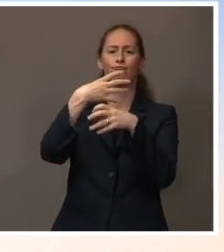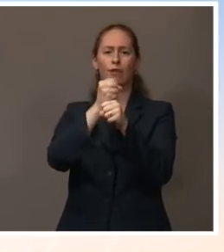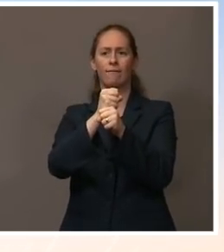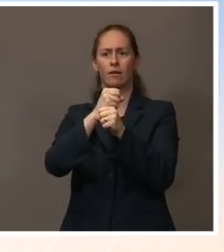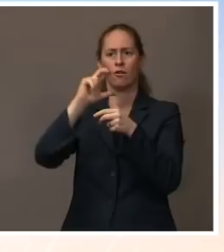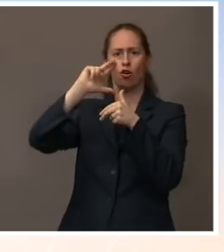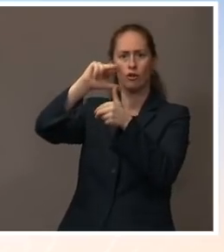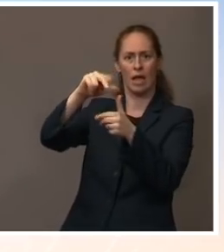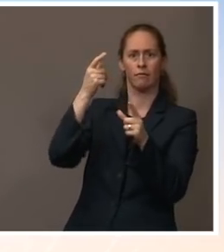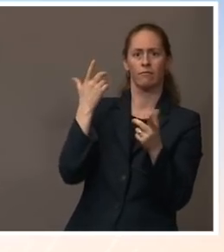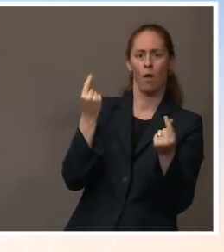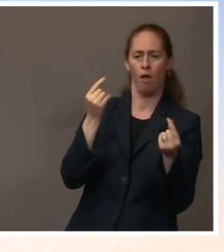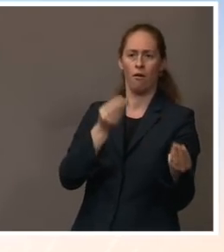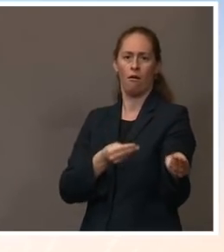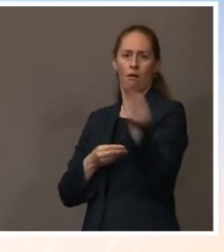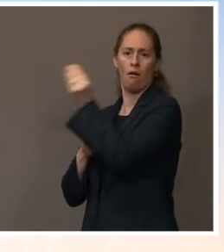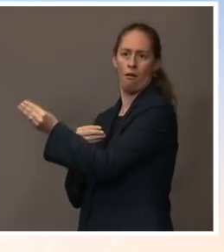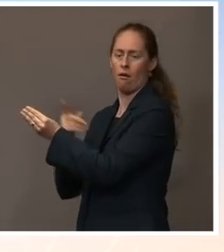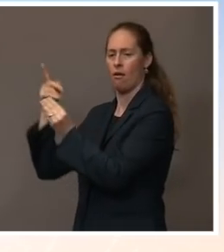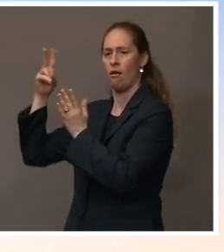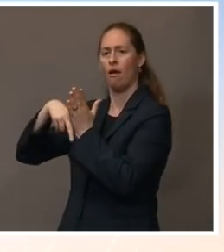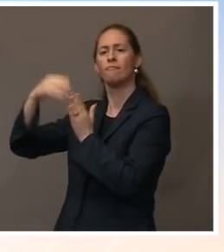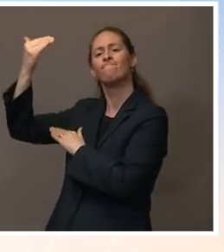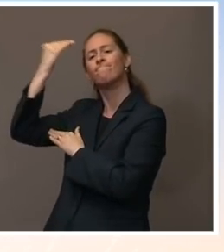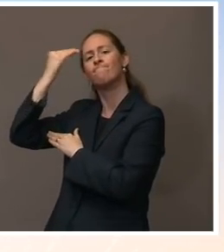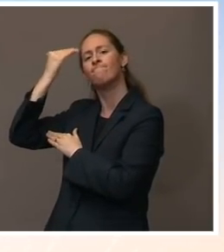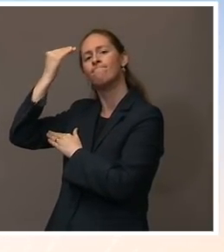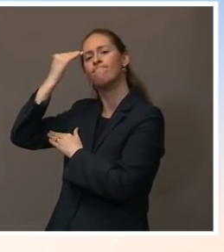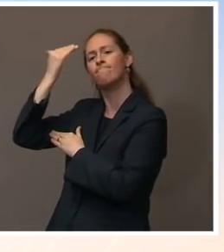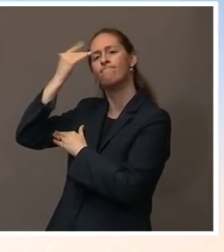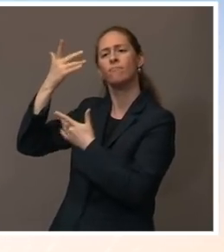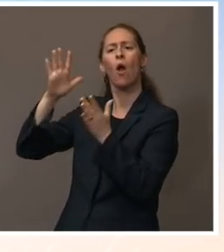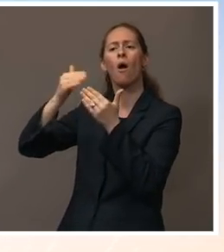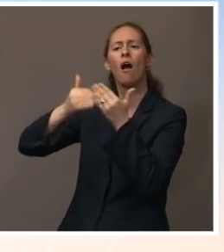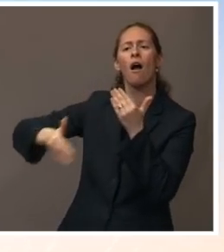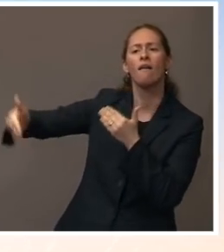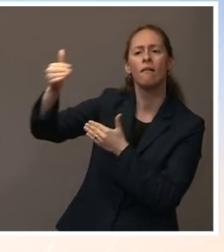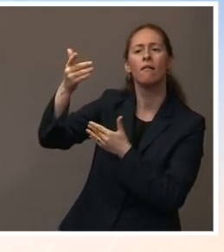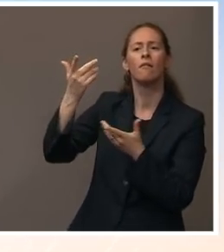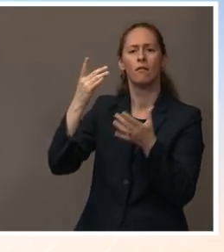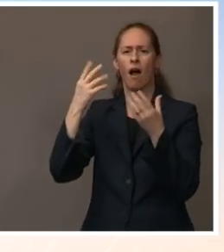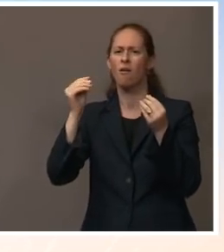to also get a briefing on wildfires and the impacts, and also to take steps that are --